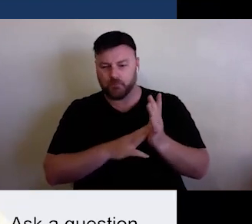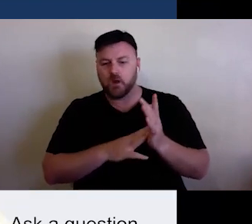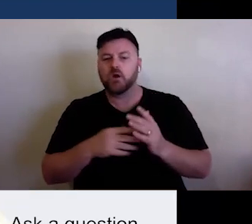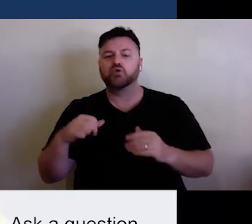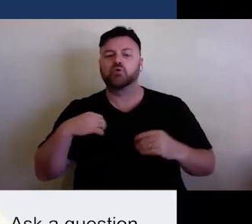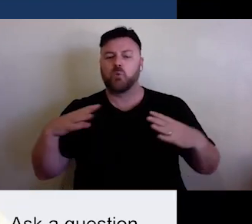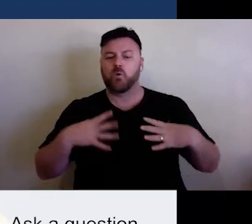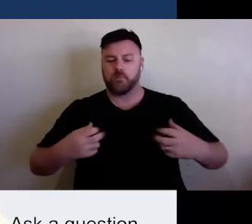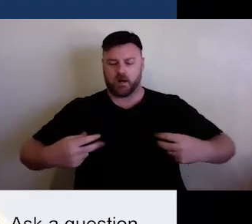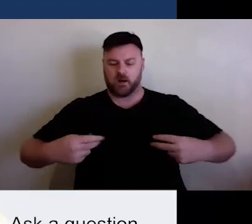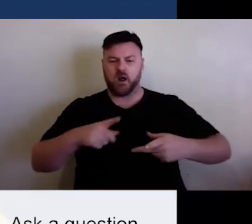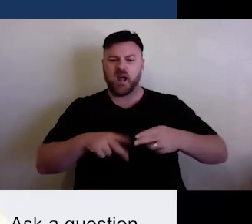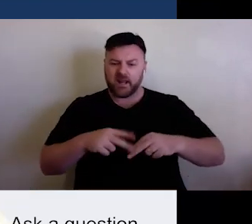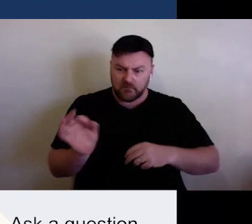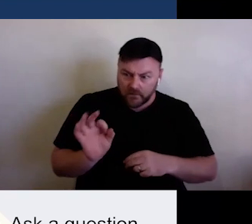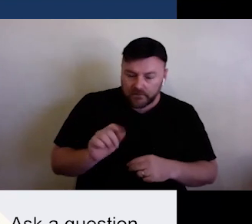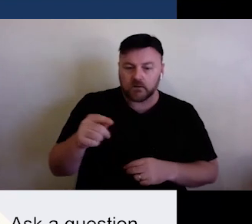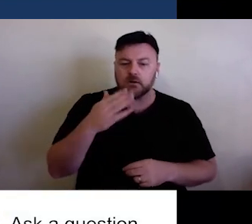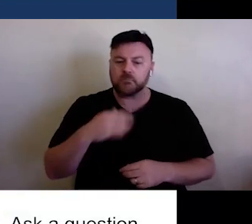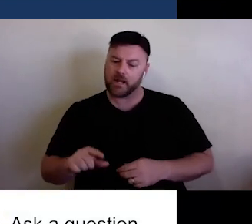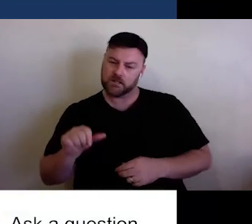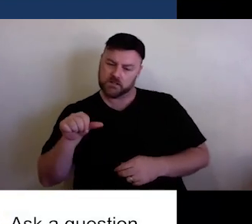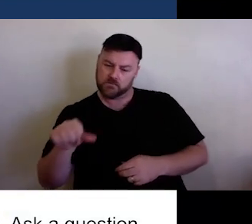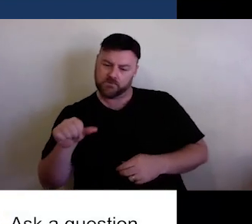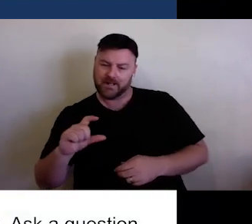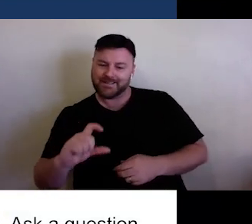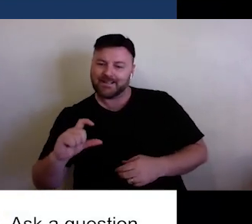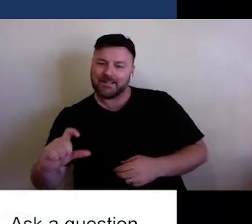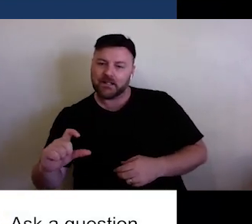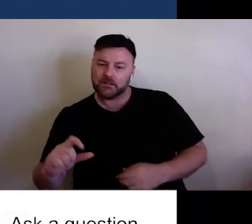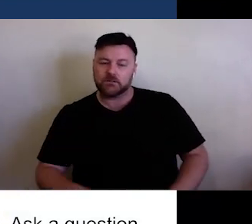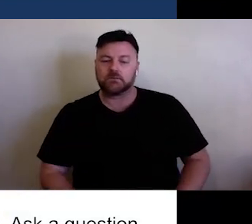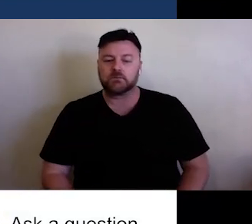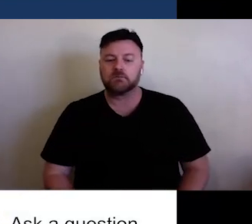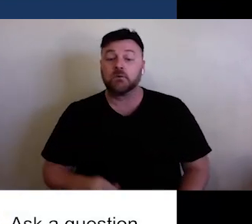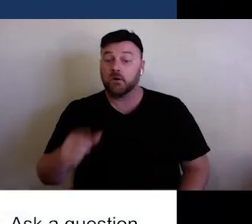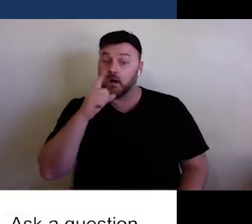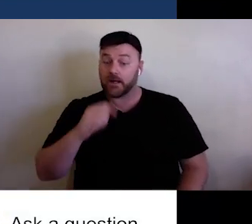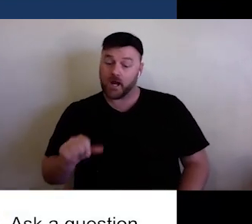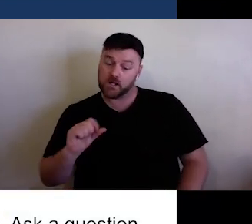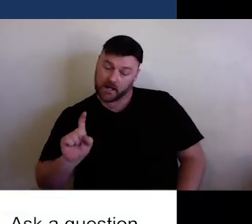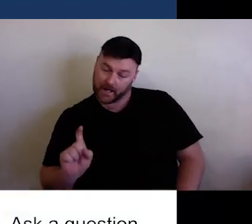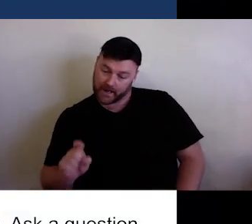your screen. You can expand the screen to read the full transcript which will appear on the right-hand side of the Zom window. You can